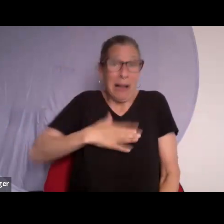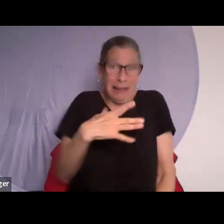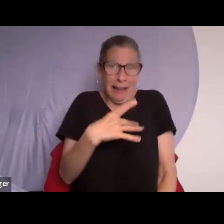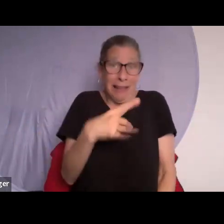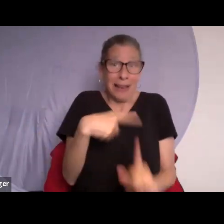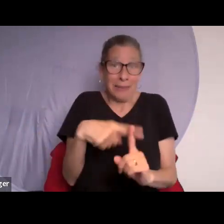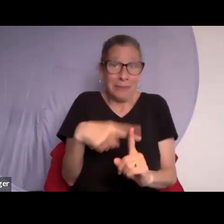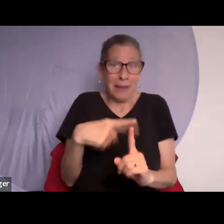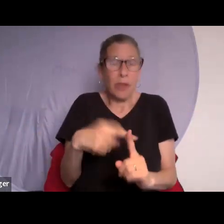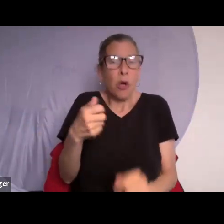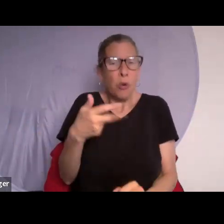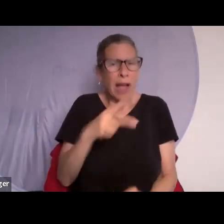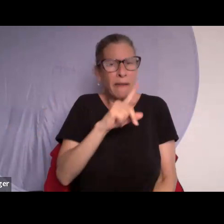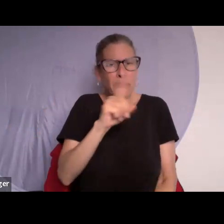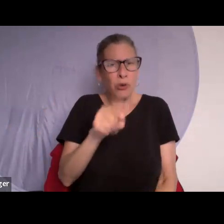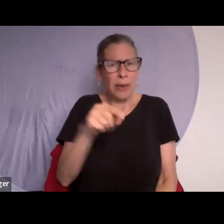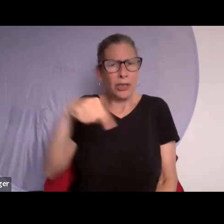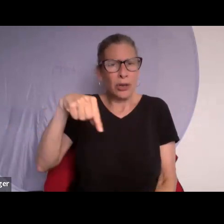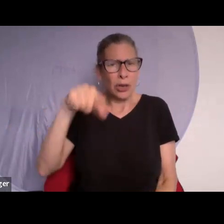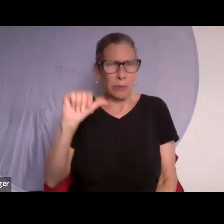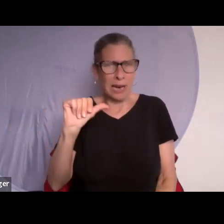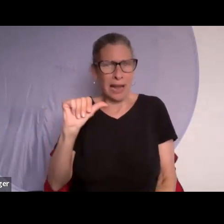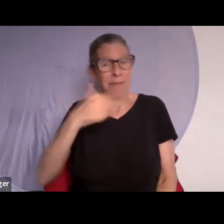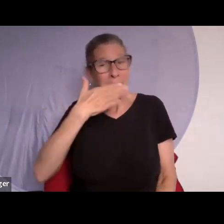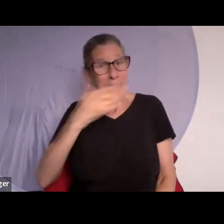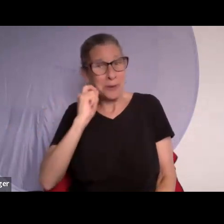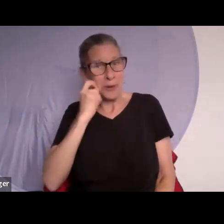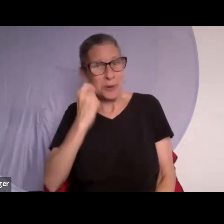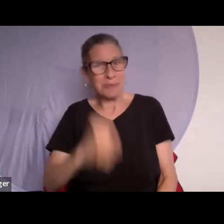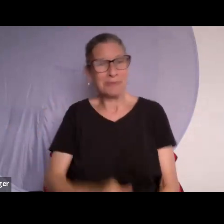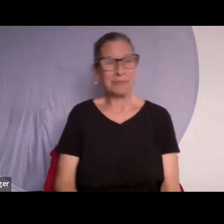[Tania Kalaitzidis] We have a few questions in the Q&A. Okay, cool. So first